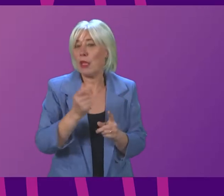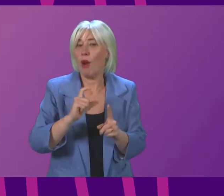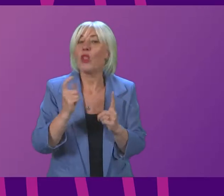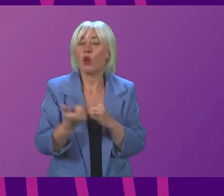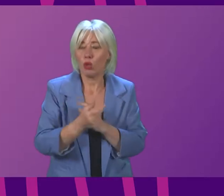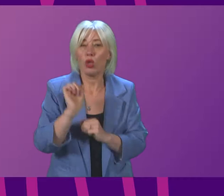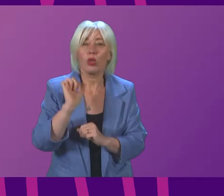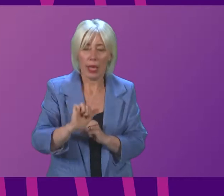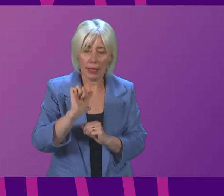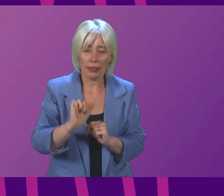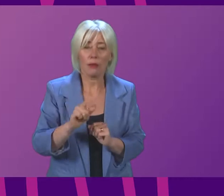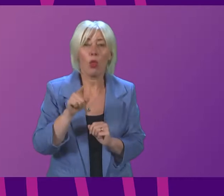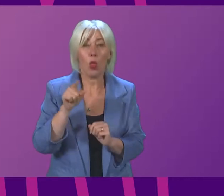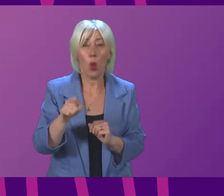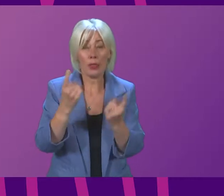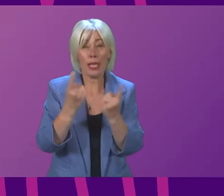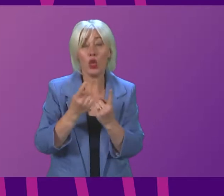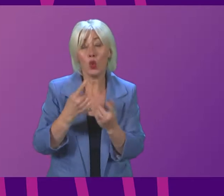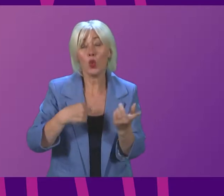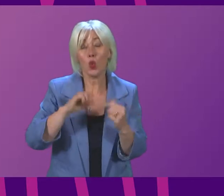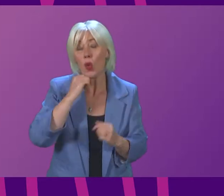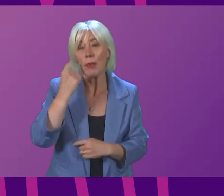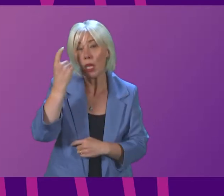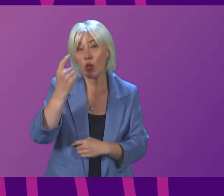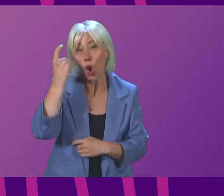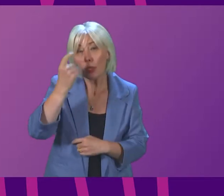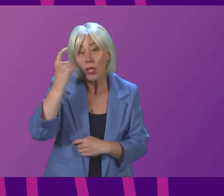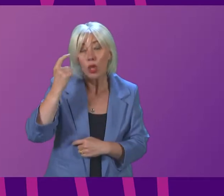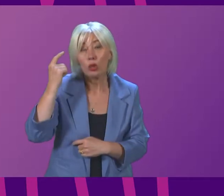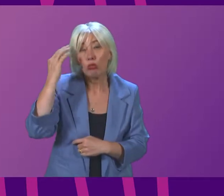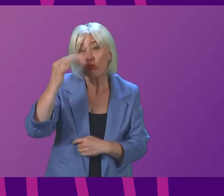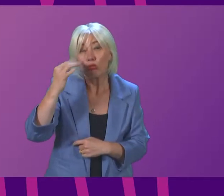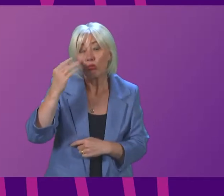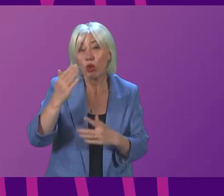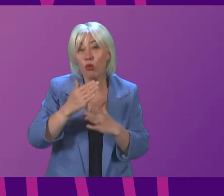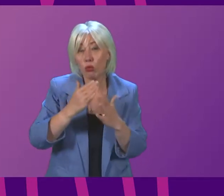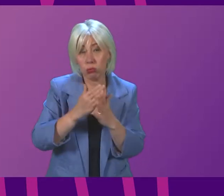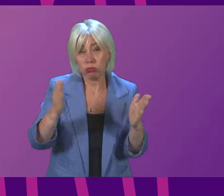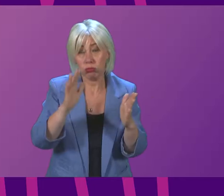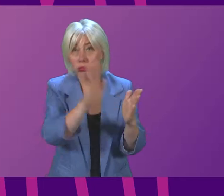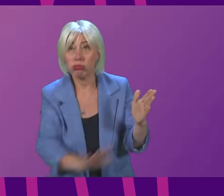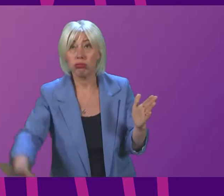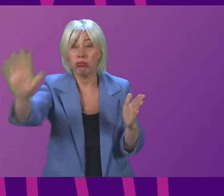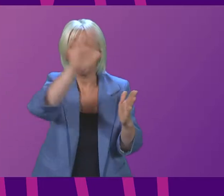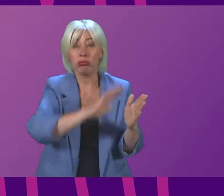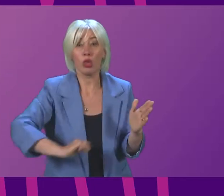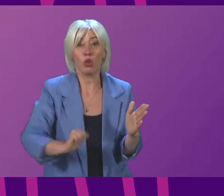issues—from across the country—will be considered and reflected on to ensure that we do adequate